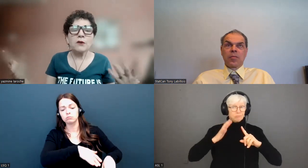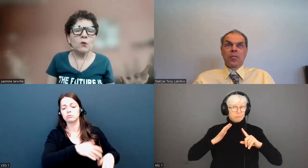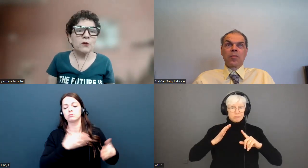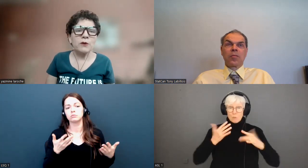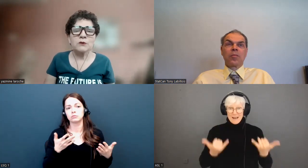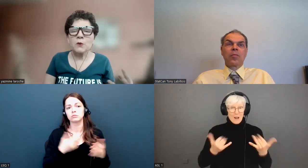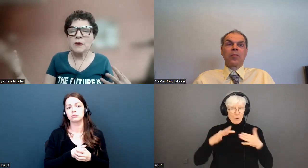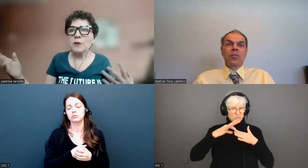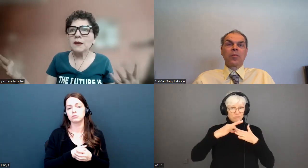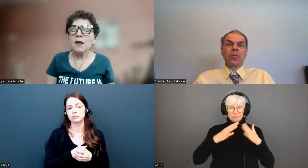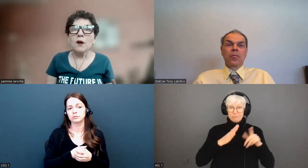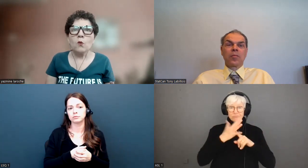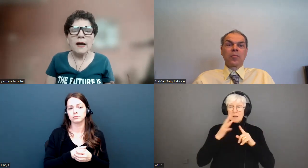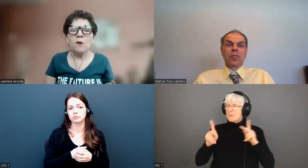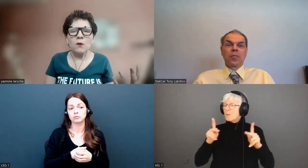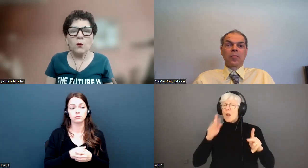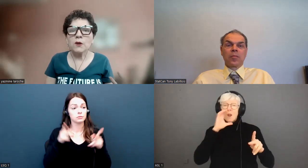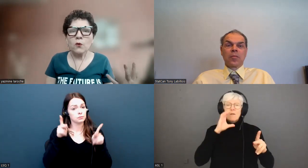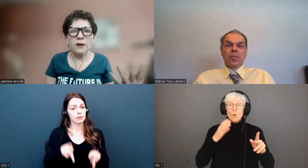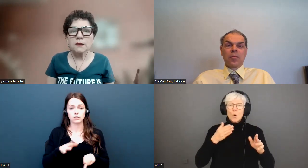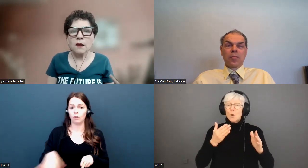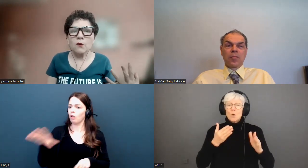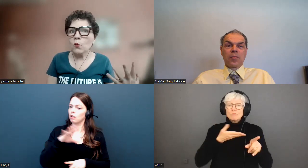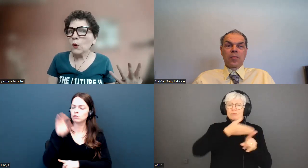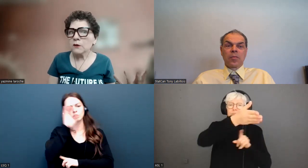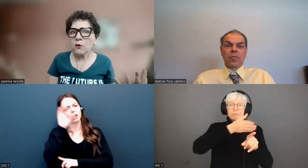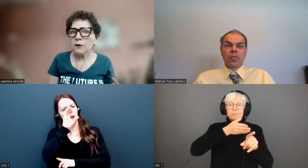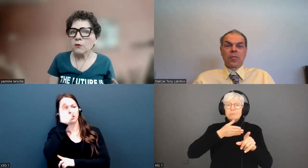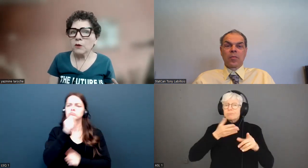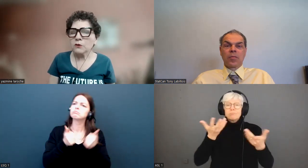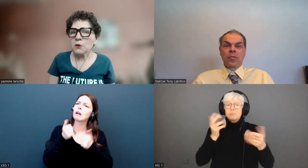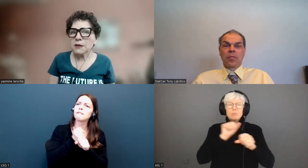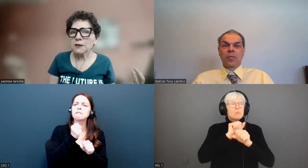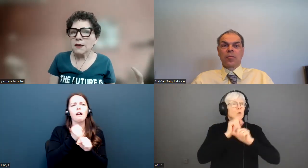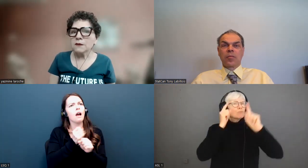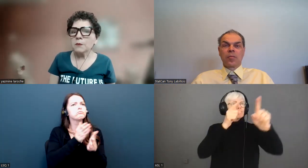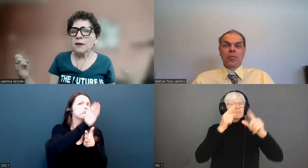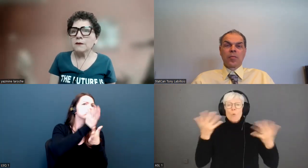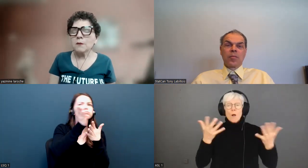what careers do I want to be in wow what a great what a great career choice to be to